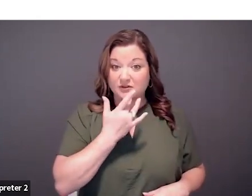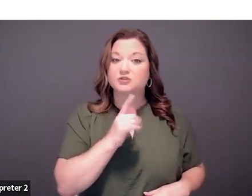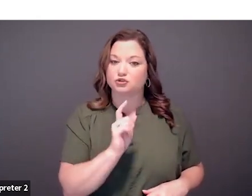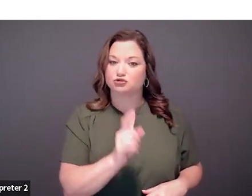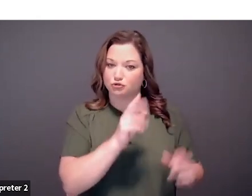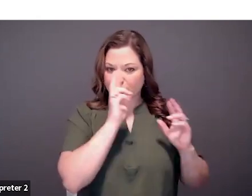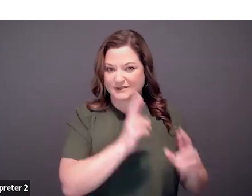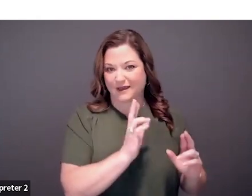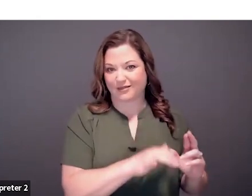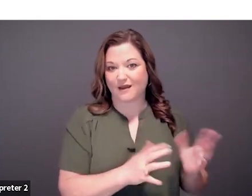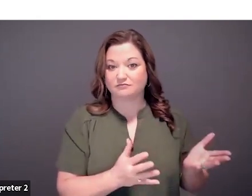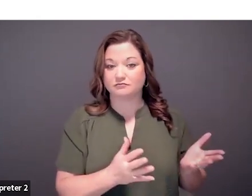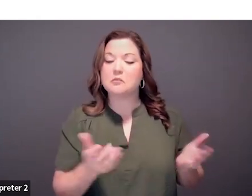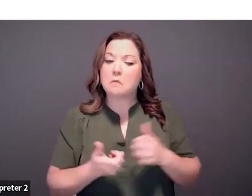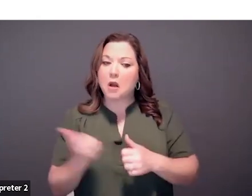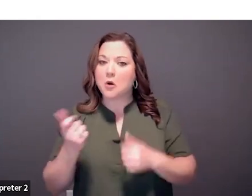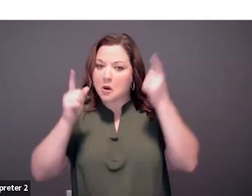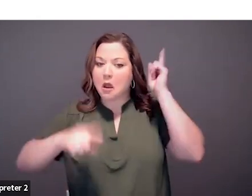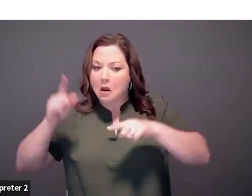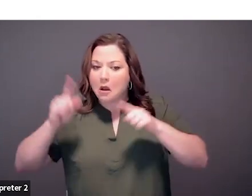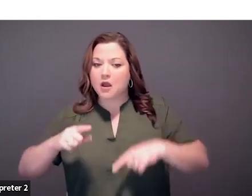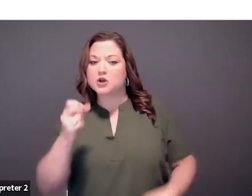It is well agreed upon that 12 pixels